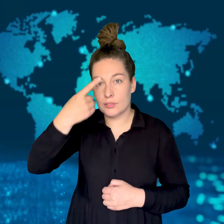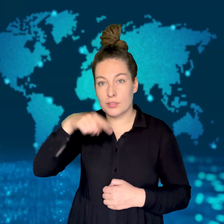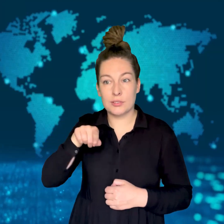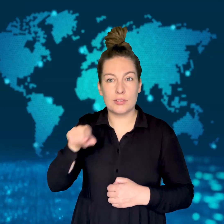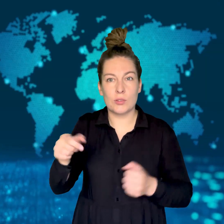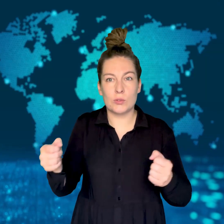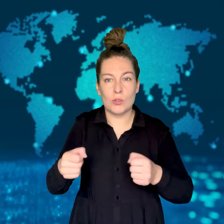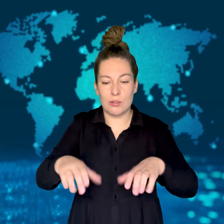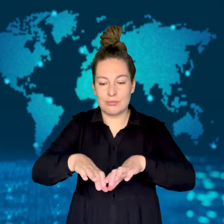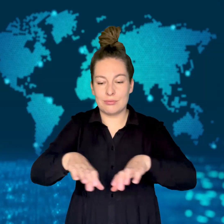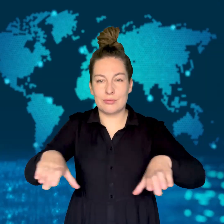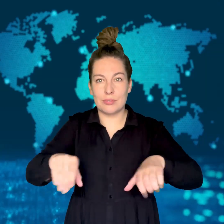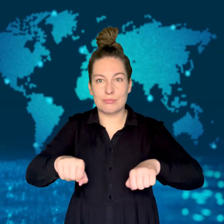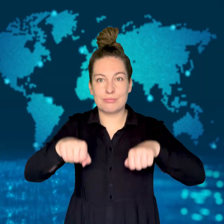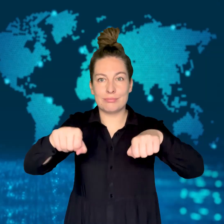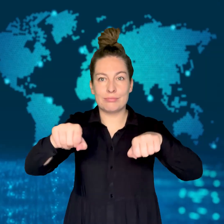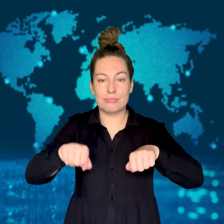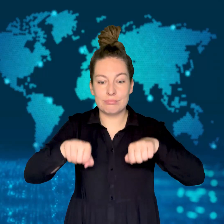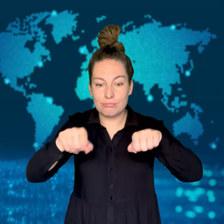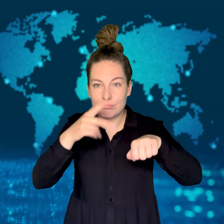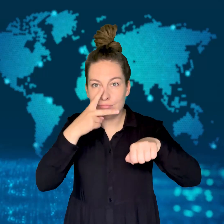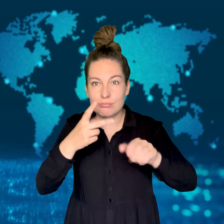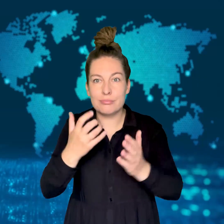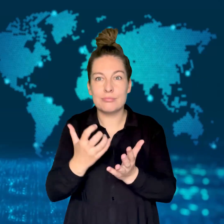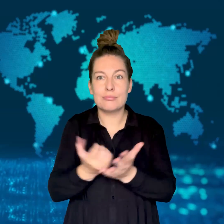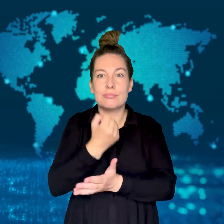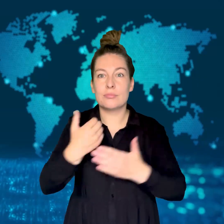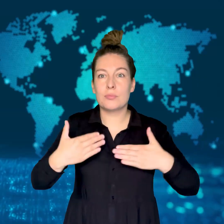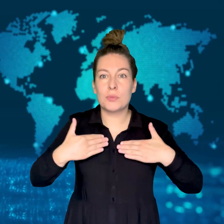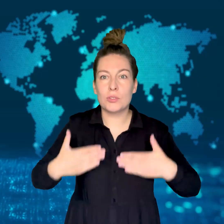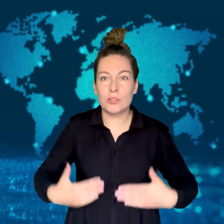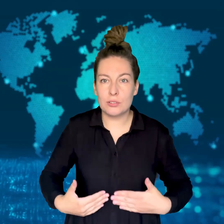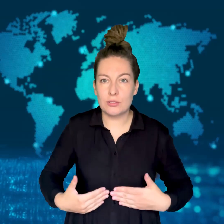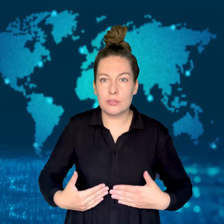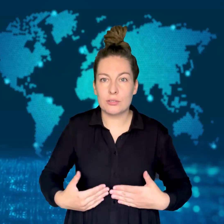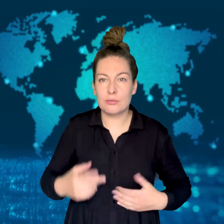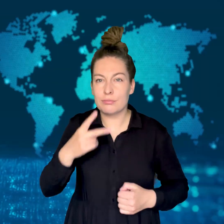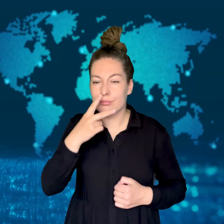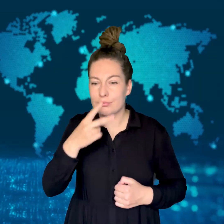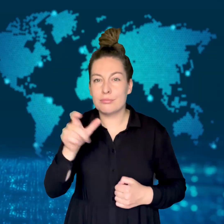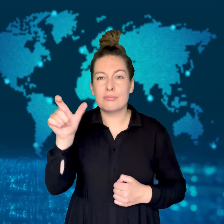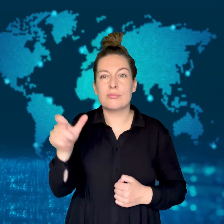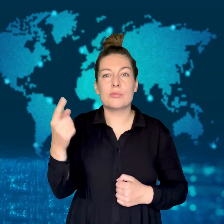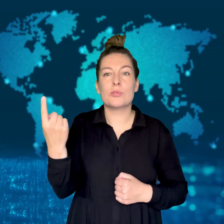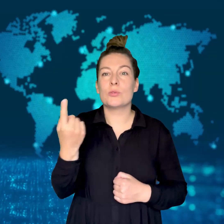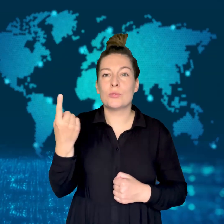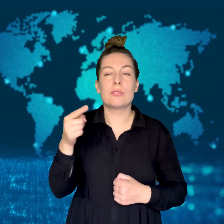[MONIKA]: The body of a German businessman has been found